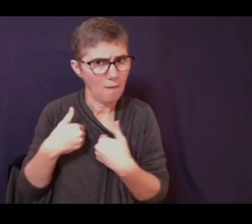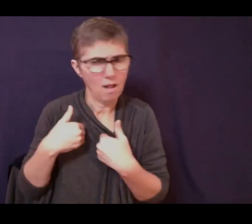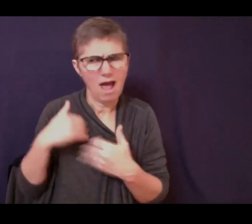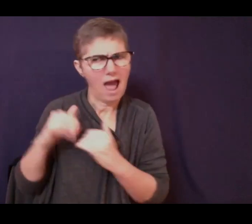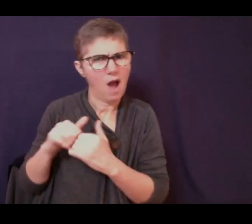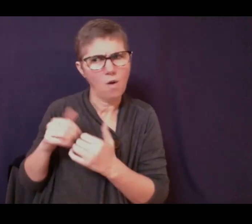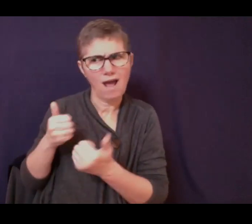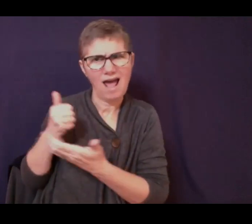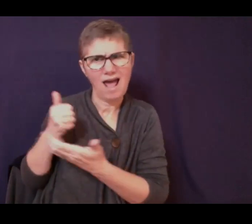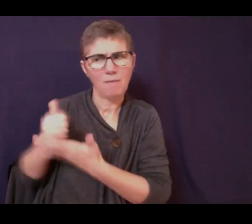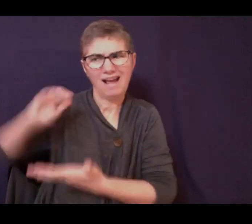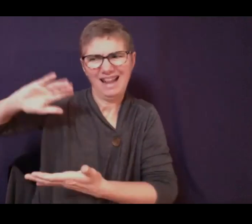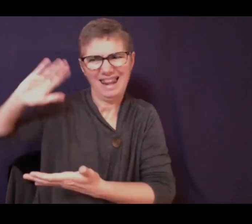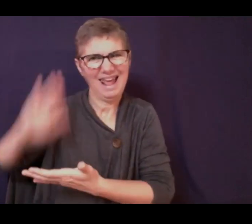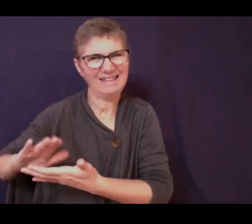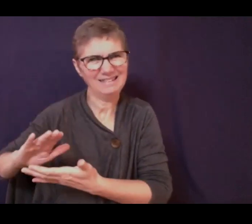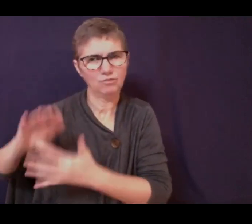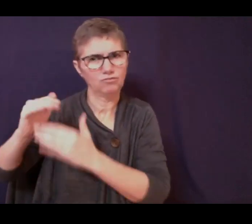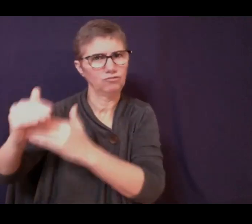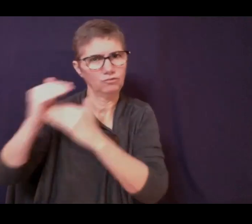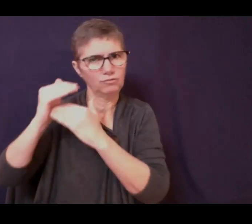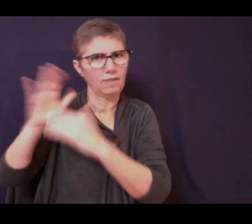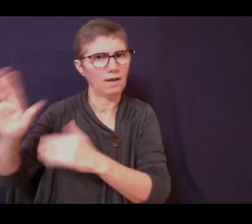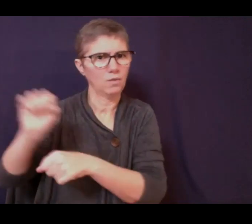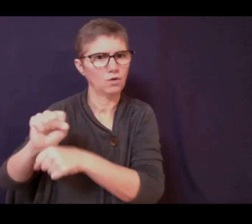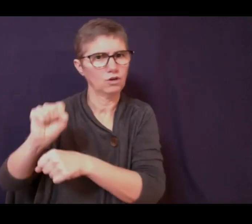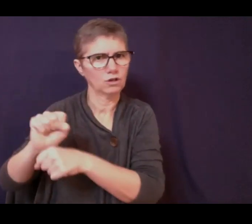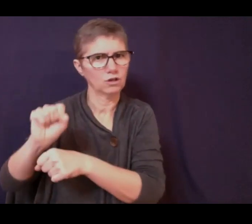going to be an appropriate way to address that limitation in the workplace